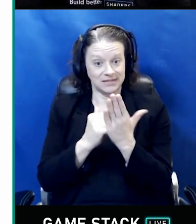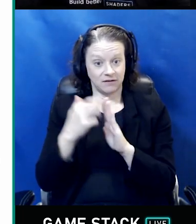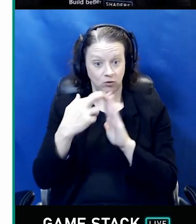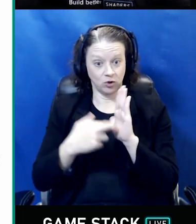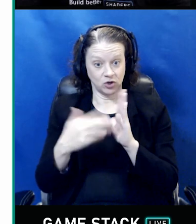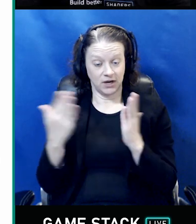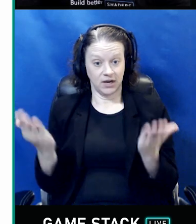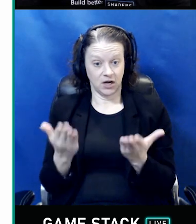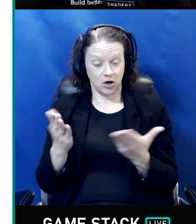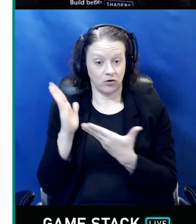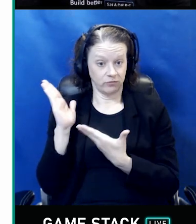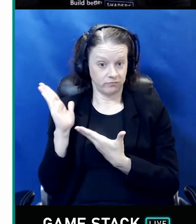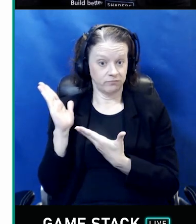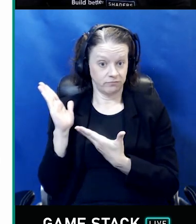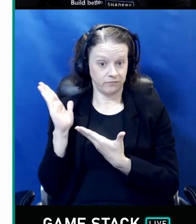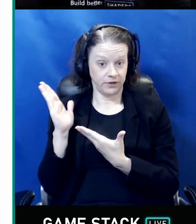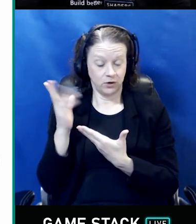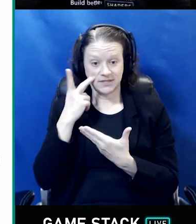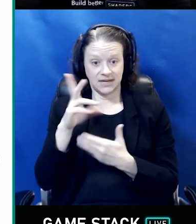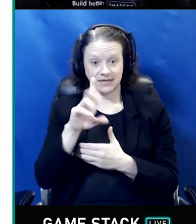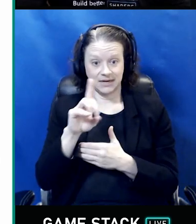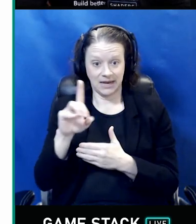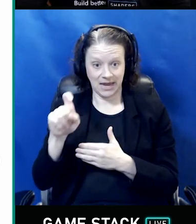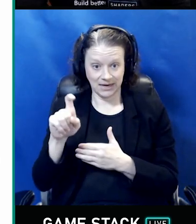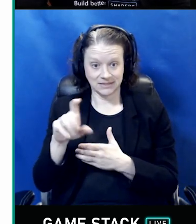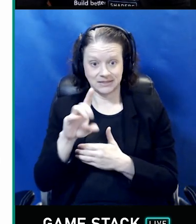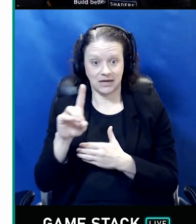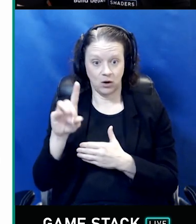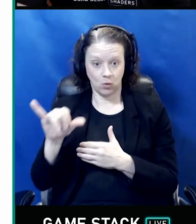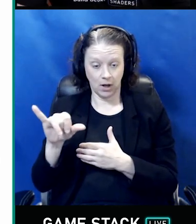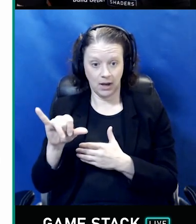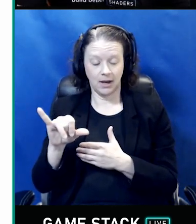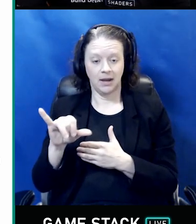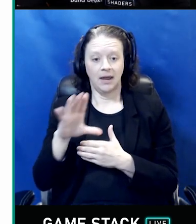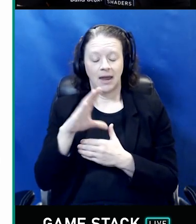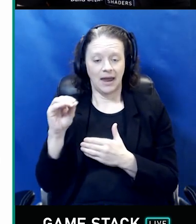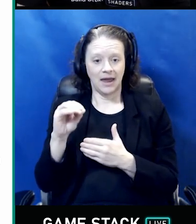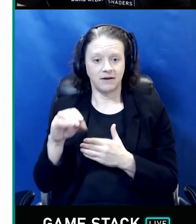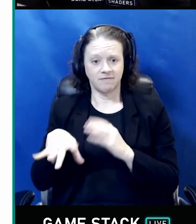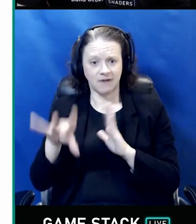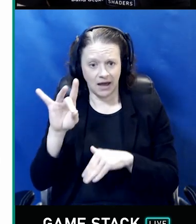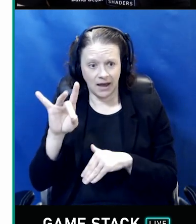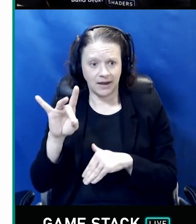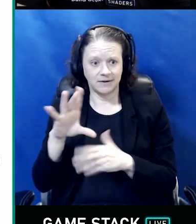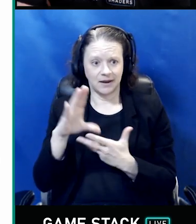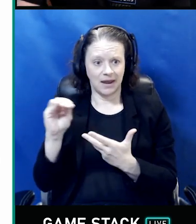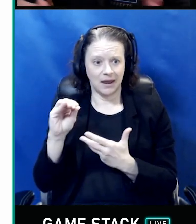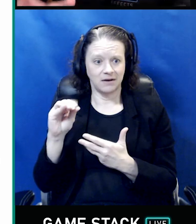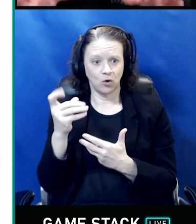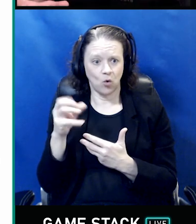ddx, ddy and the coarse and fine derivatives, and on the right we see sample operations that were previously unavailable.